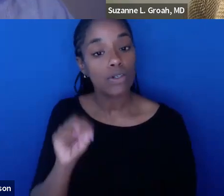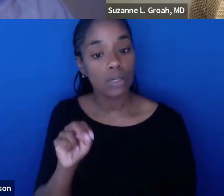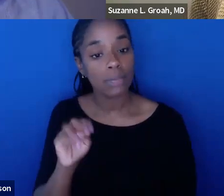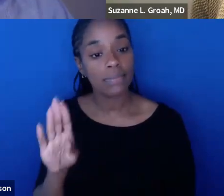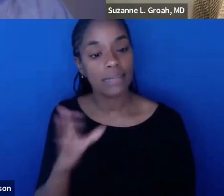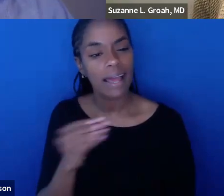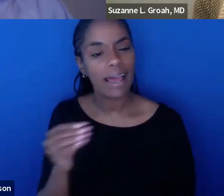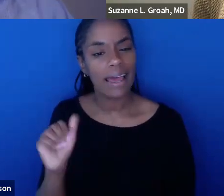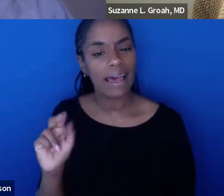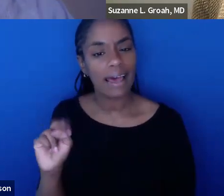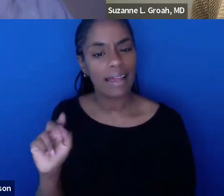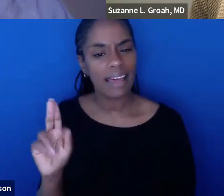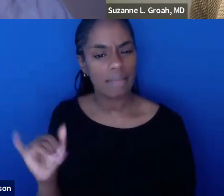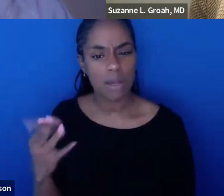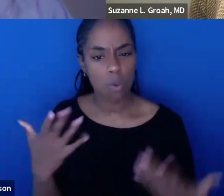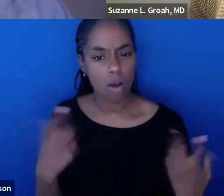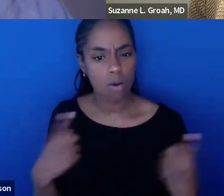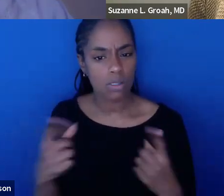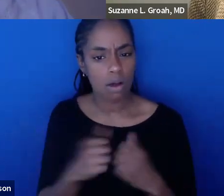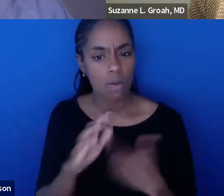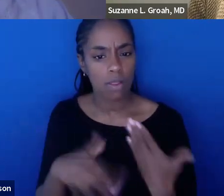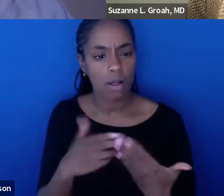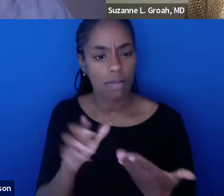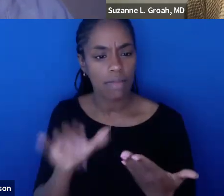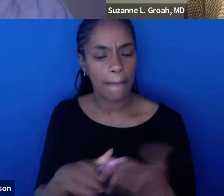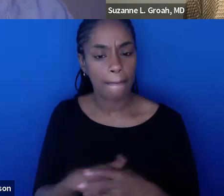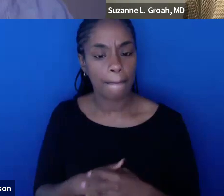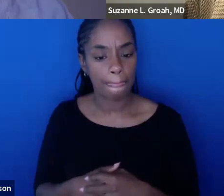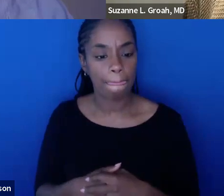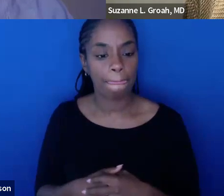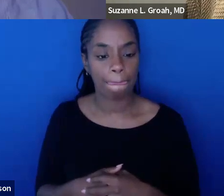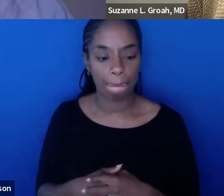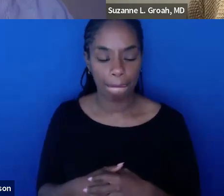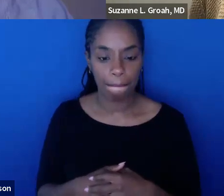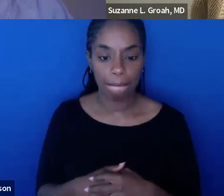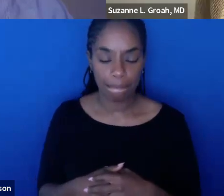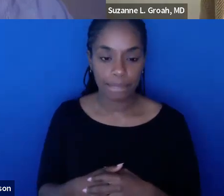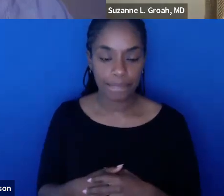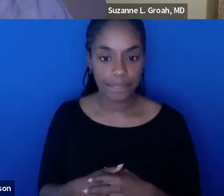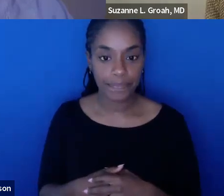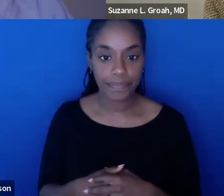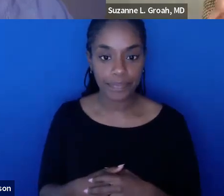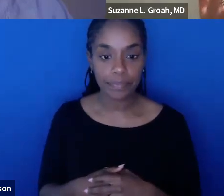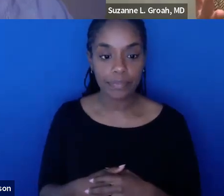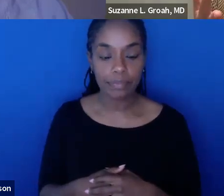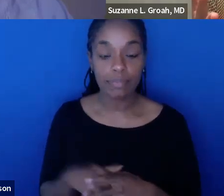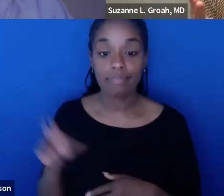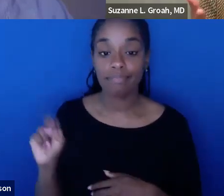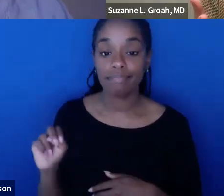What goes on with all of that neurogenic bladder? Well, so neurogenic bladder is some dysfunction of the bladder